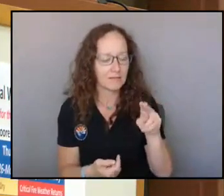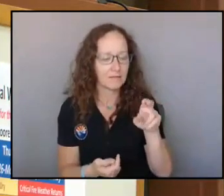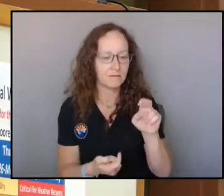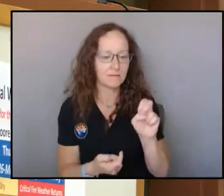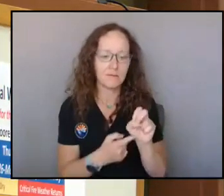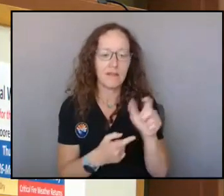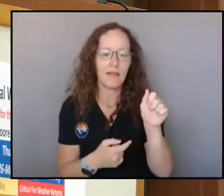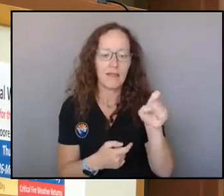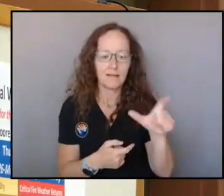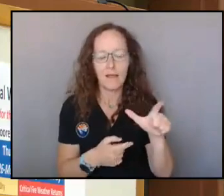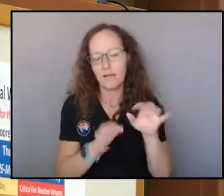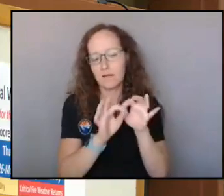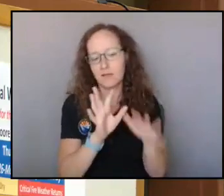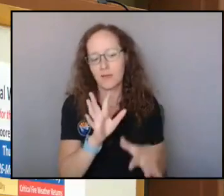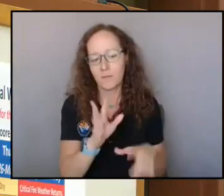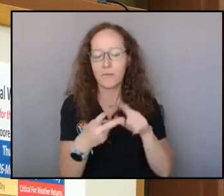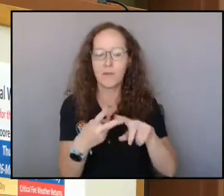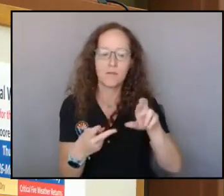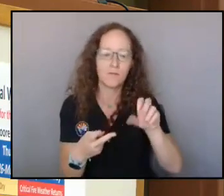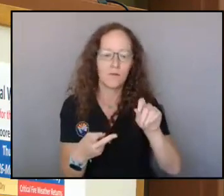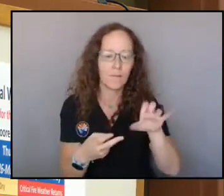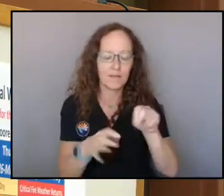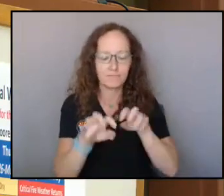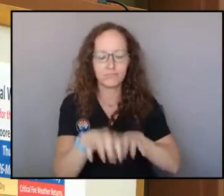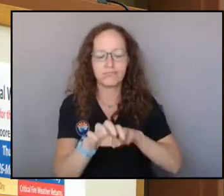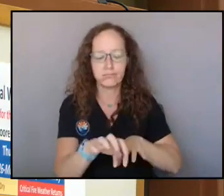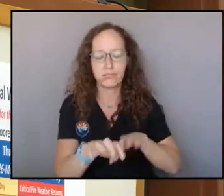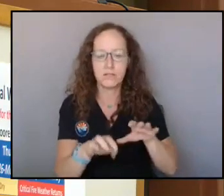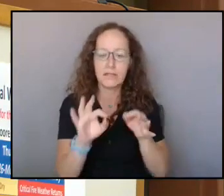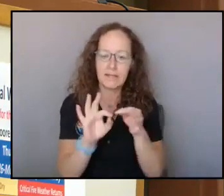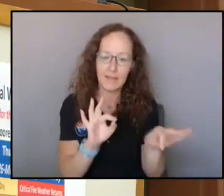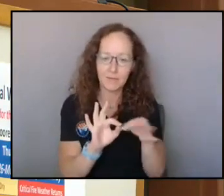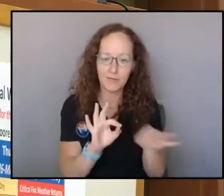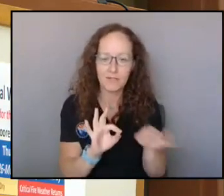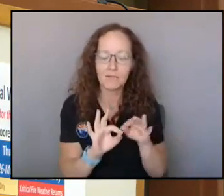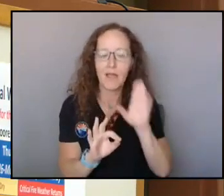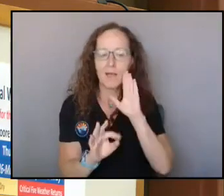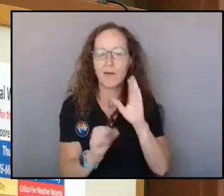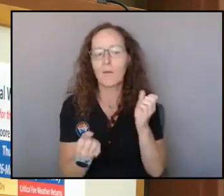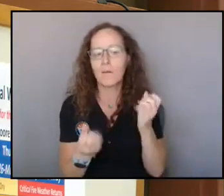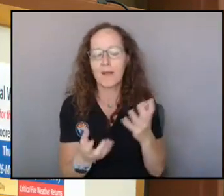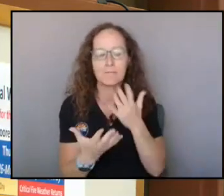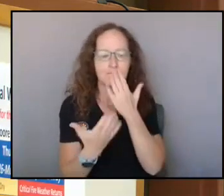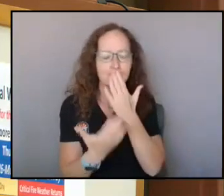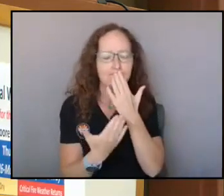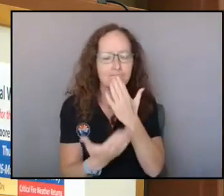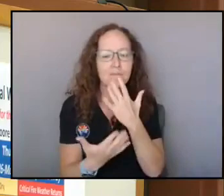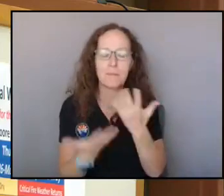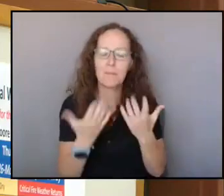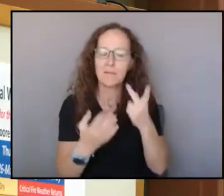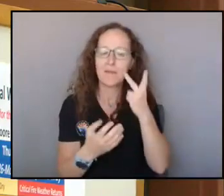MAY NOT SEE IT IN THE COMMENTS AND I WANT TO LET THEM KNOW.